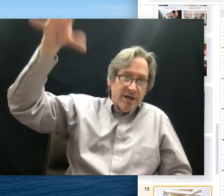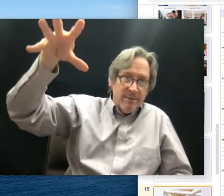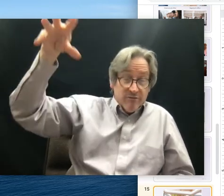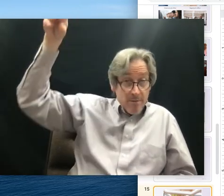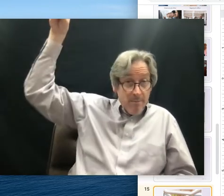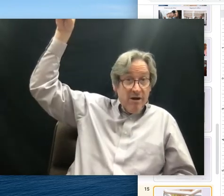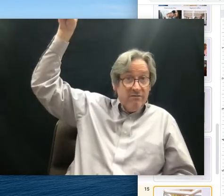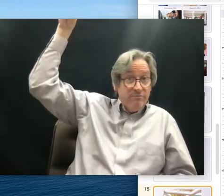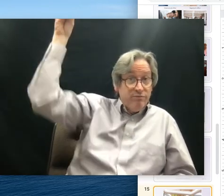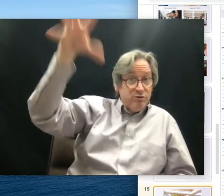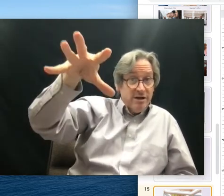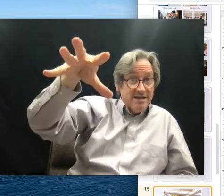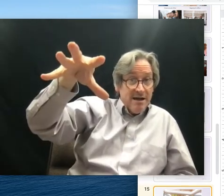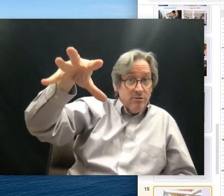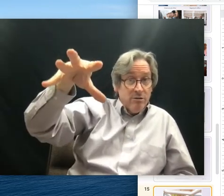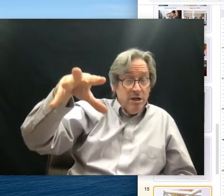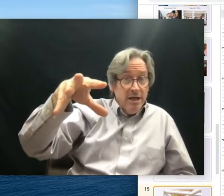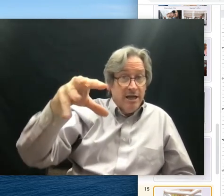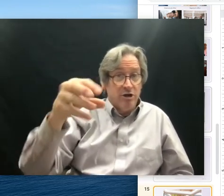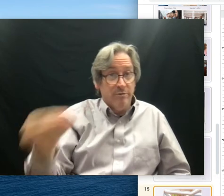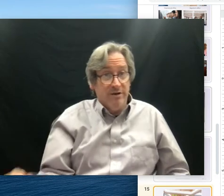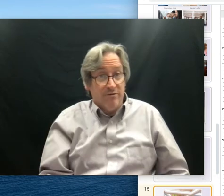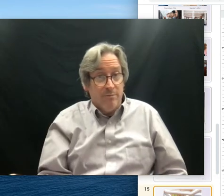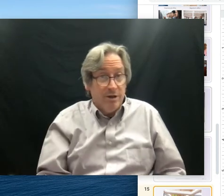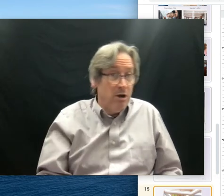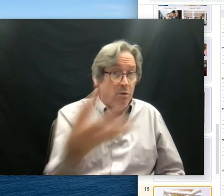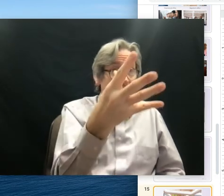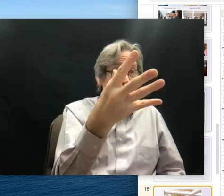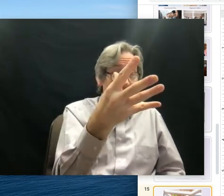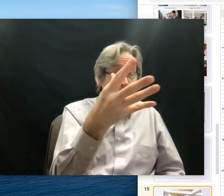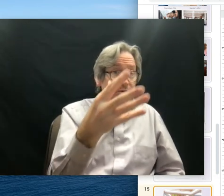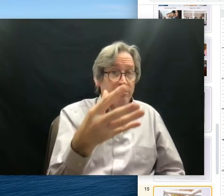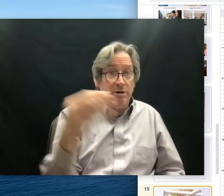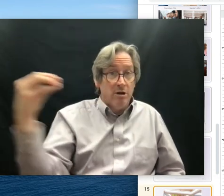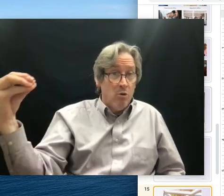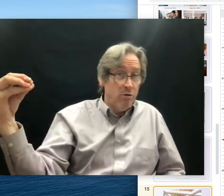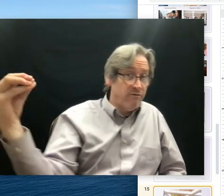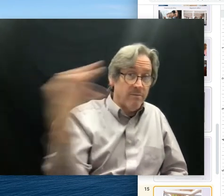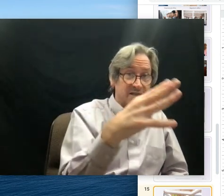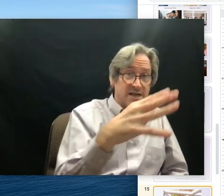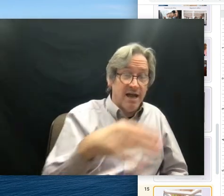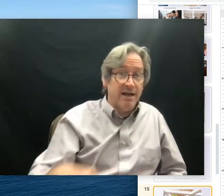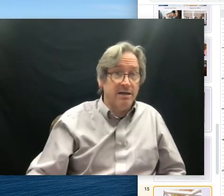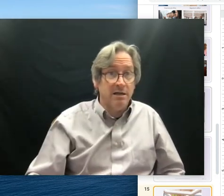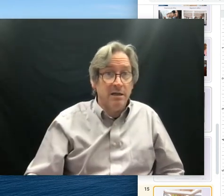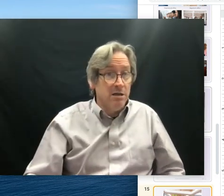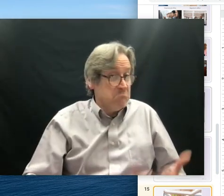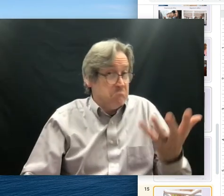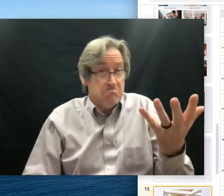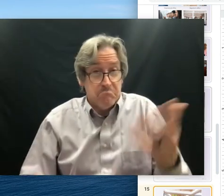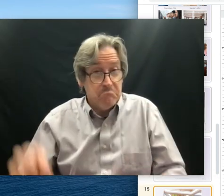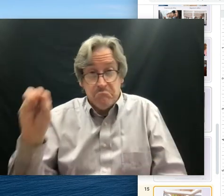coming from above and down it could be from below and up or from the side